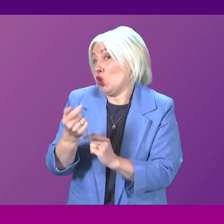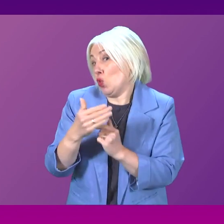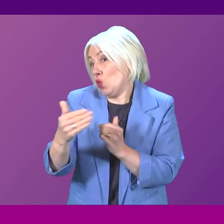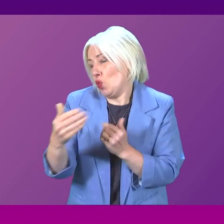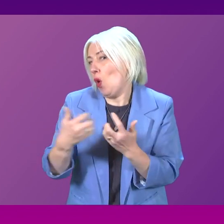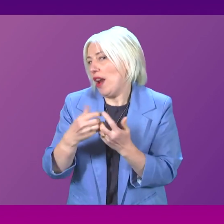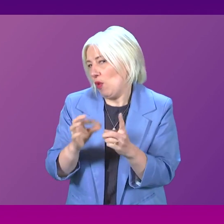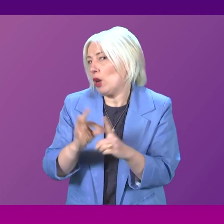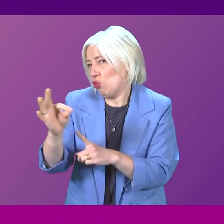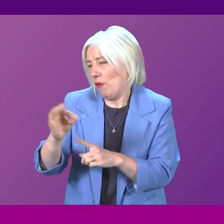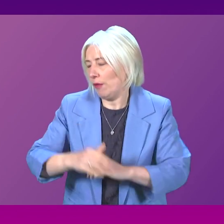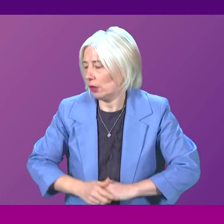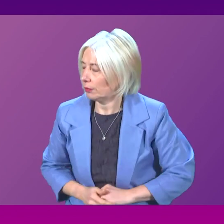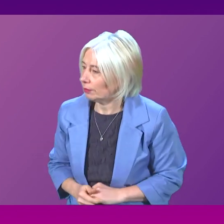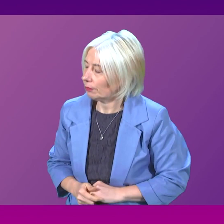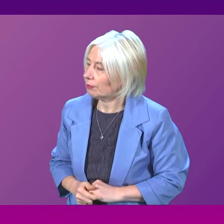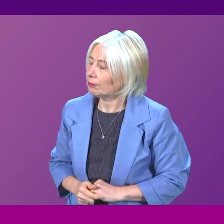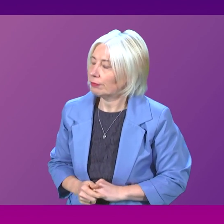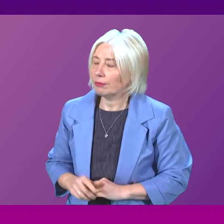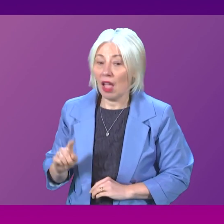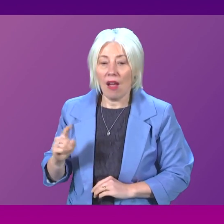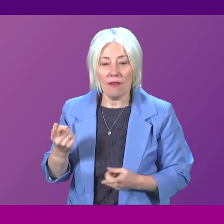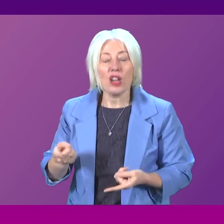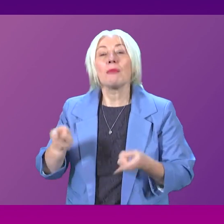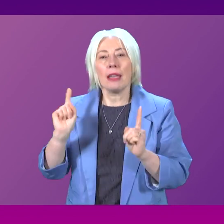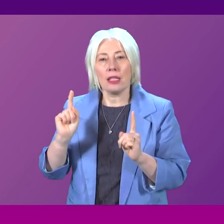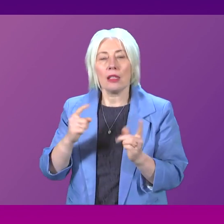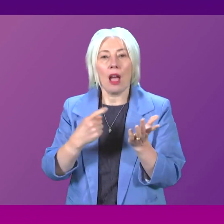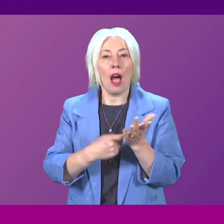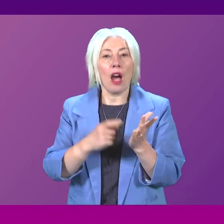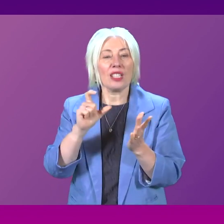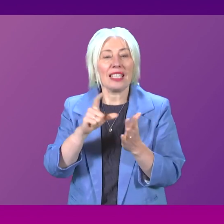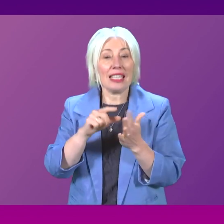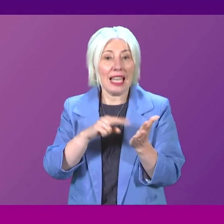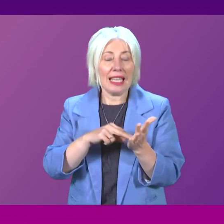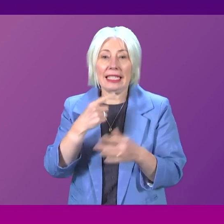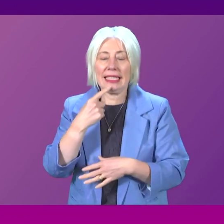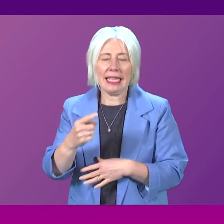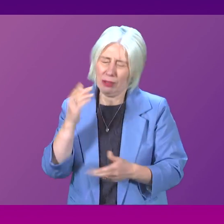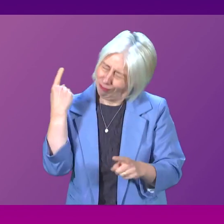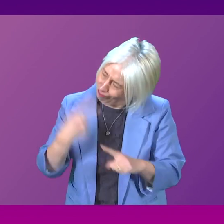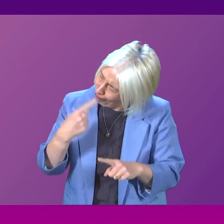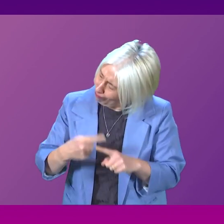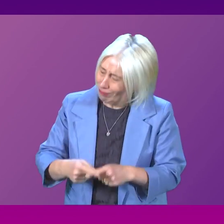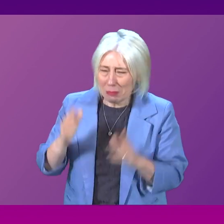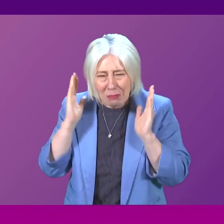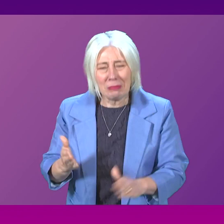I say to the First Minister that the RCEM emphasised the urgent need to bolster the